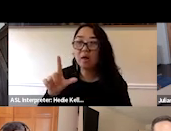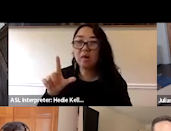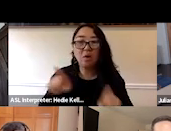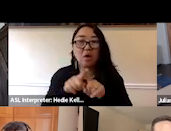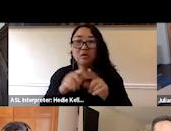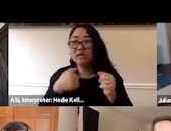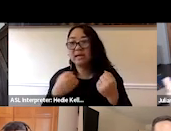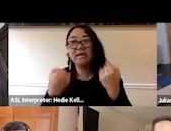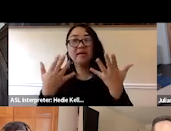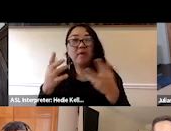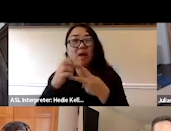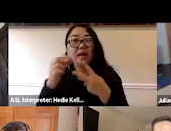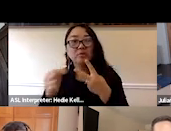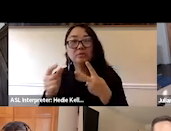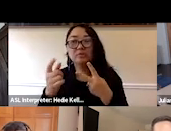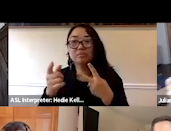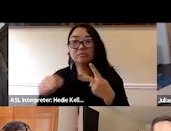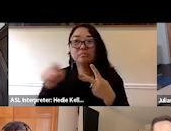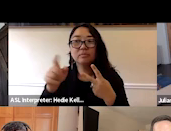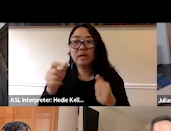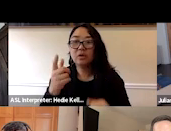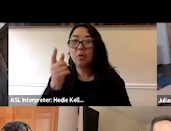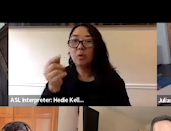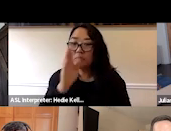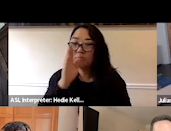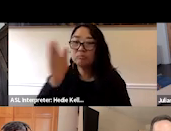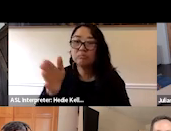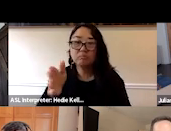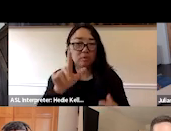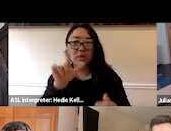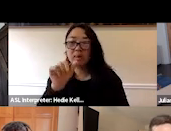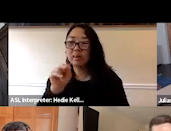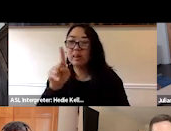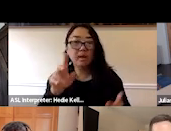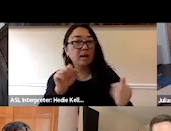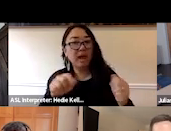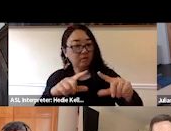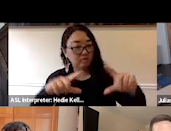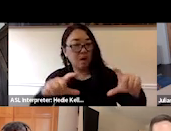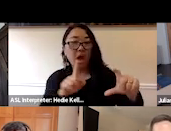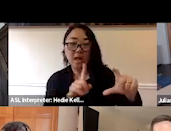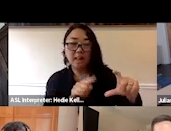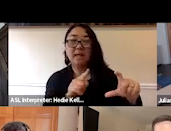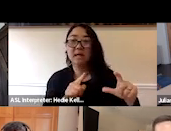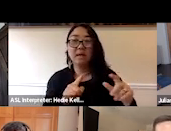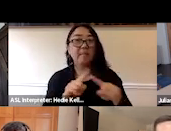the option to go directly to a link that they can click on. But yeah, no, I think that's really